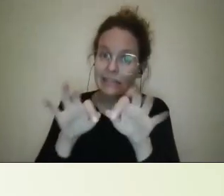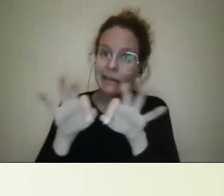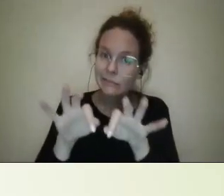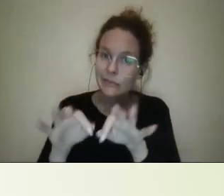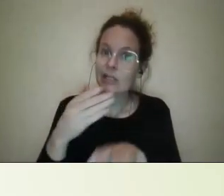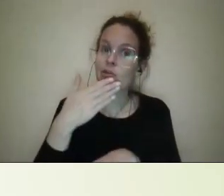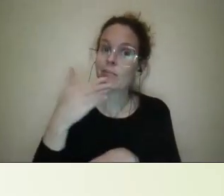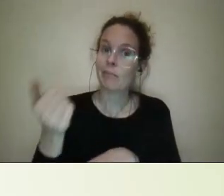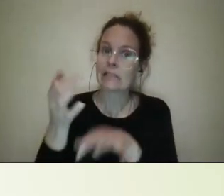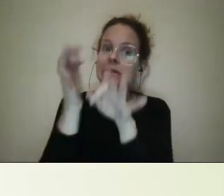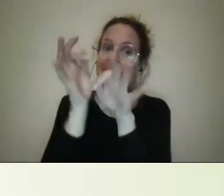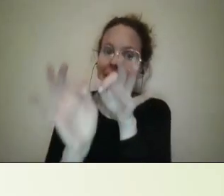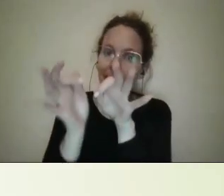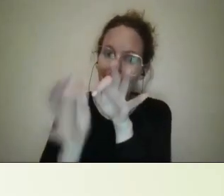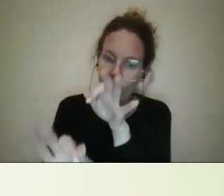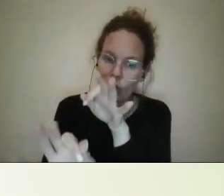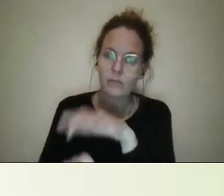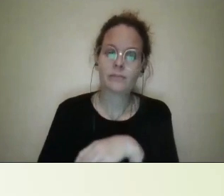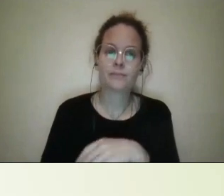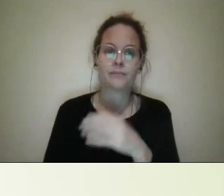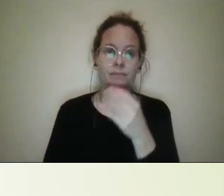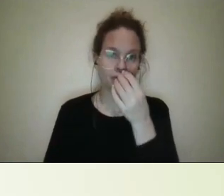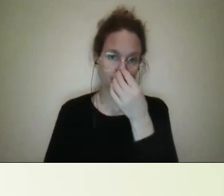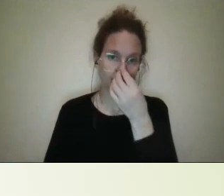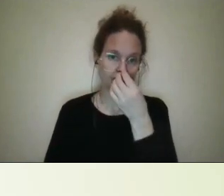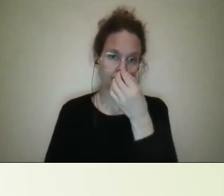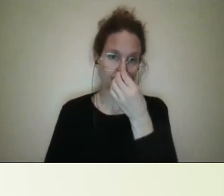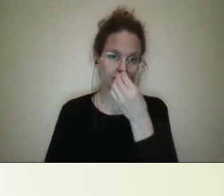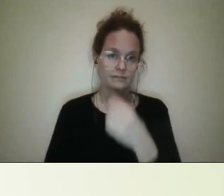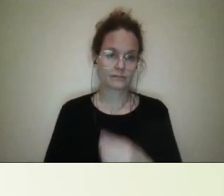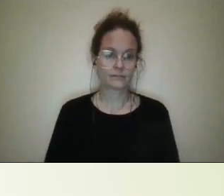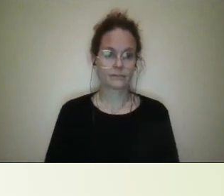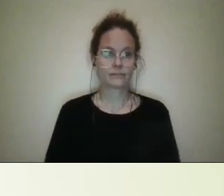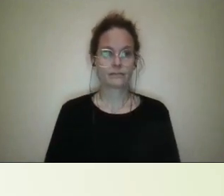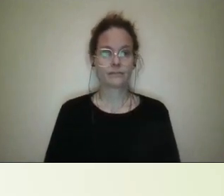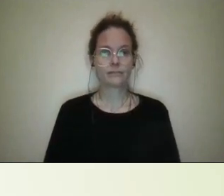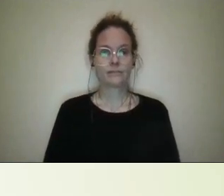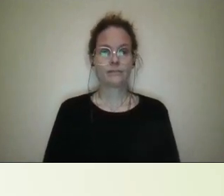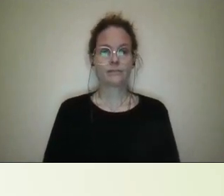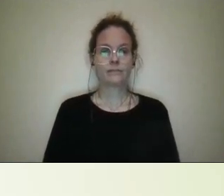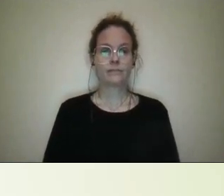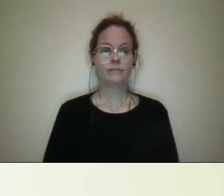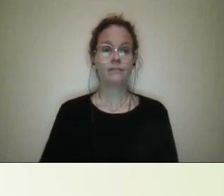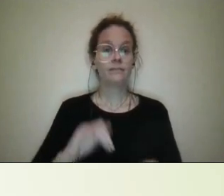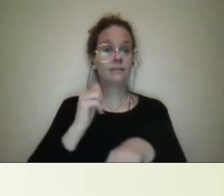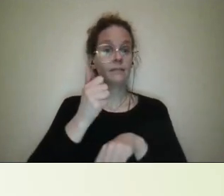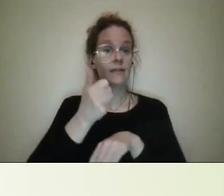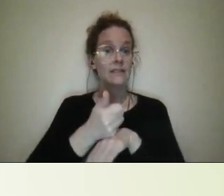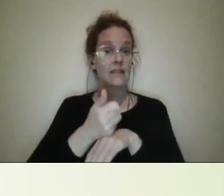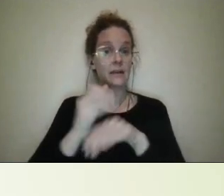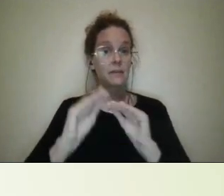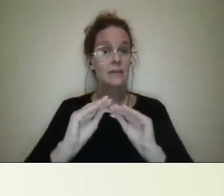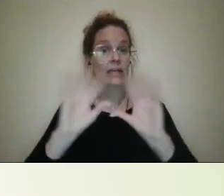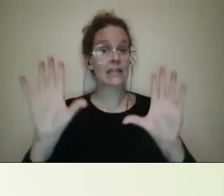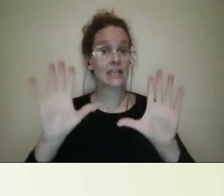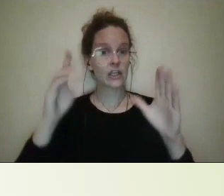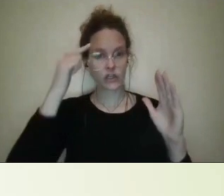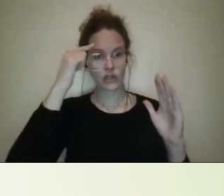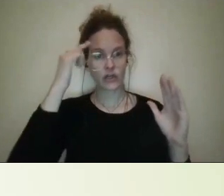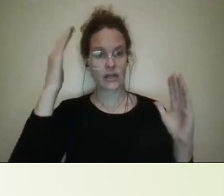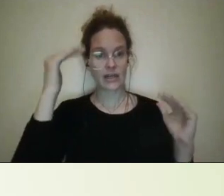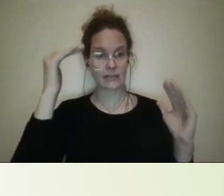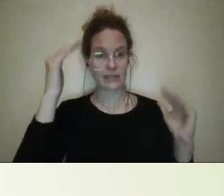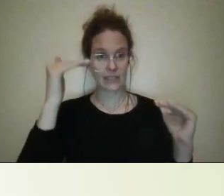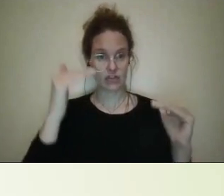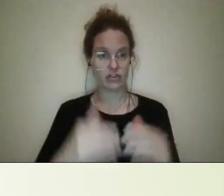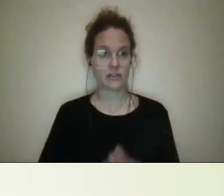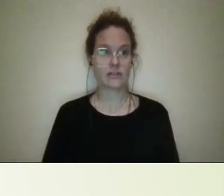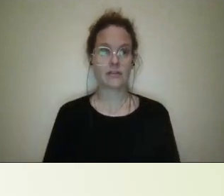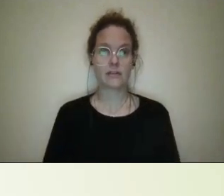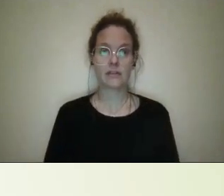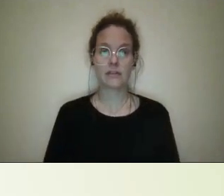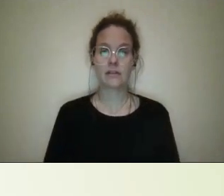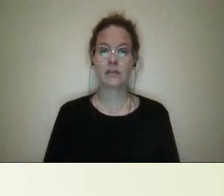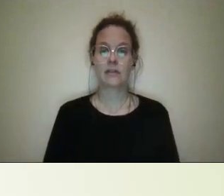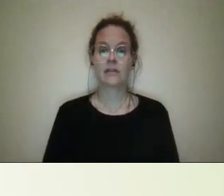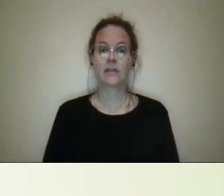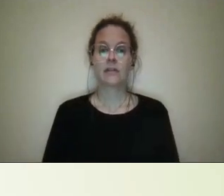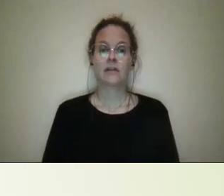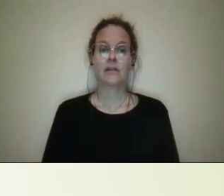Next. Okay, setting clear expectations. This is something that we love to have our families,